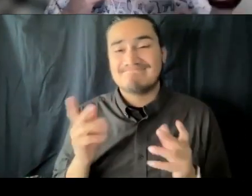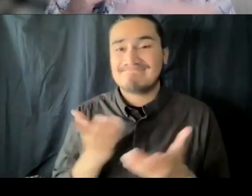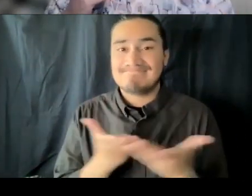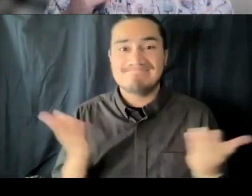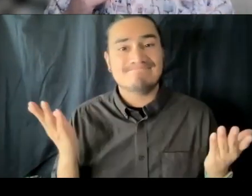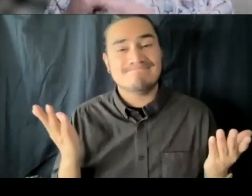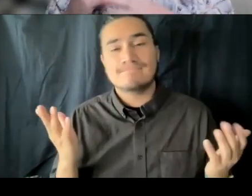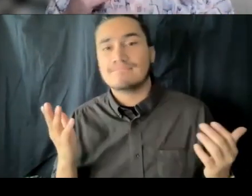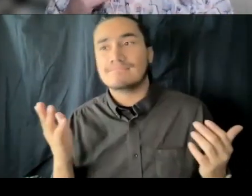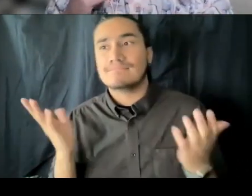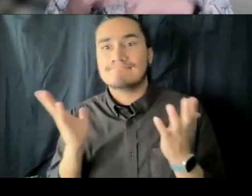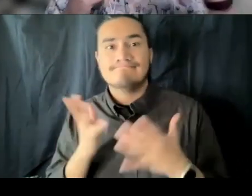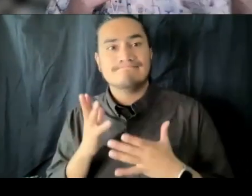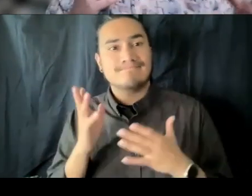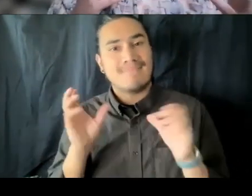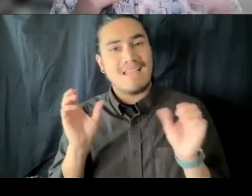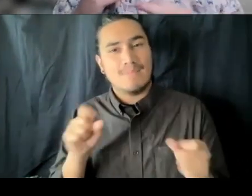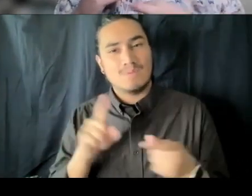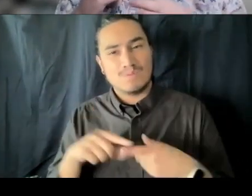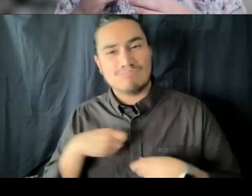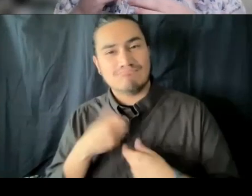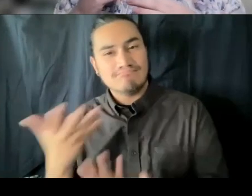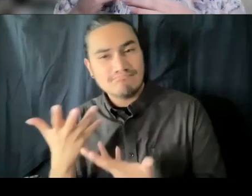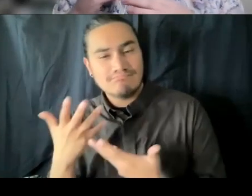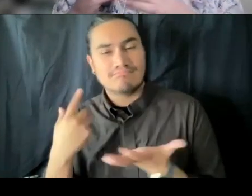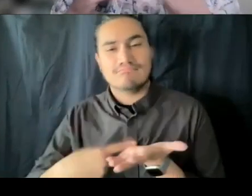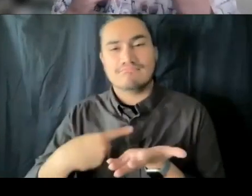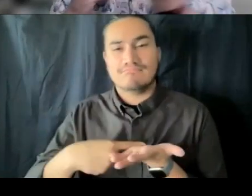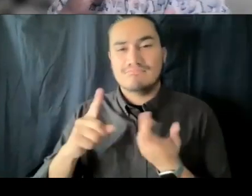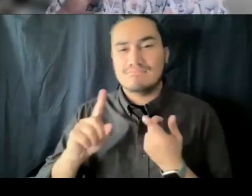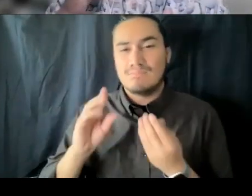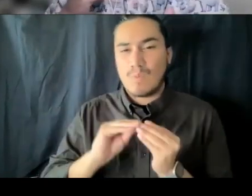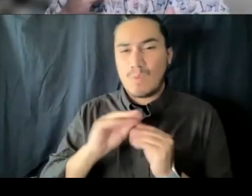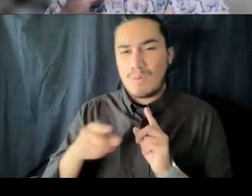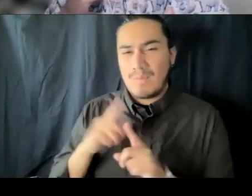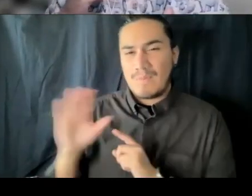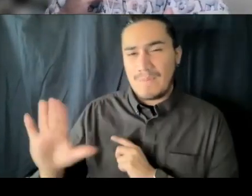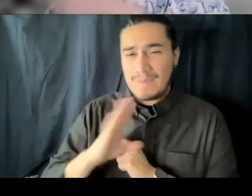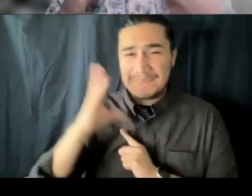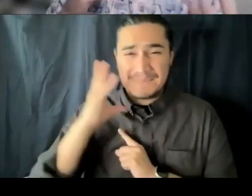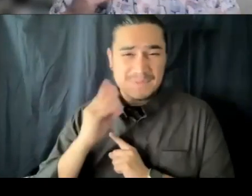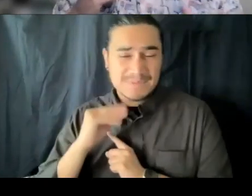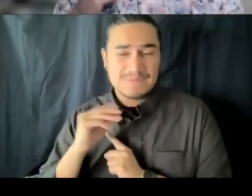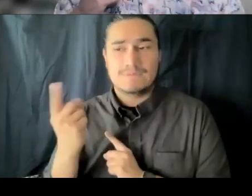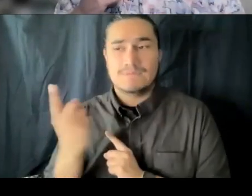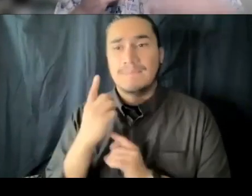talk more about their experiences, figure things out, something that could be related to trauma